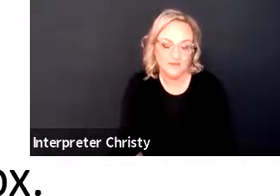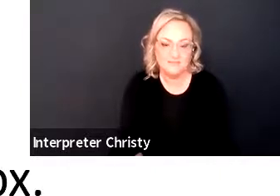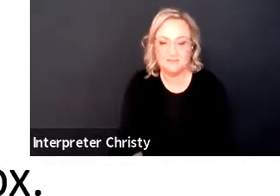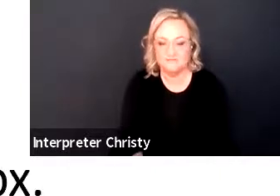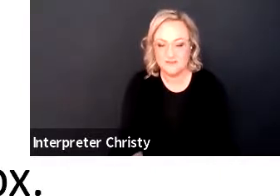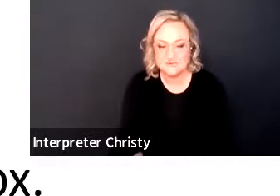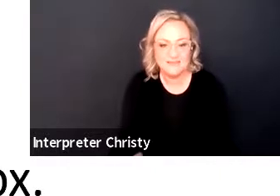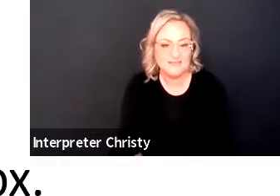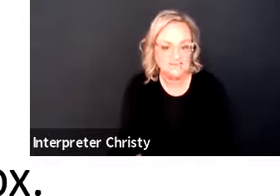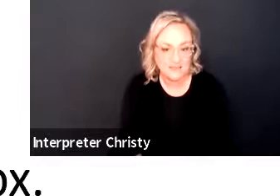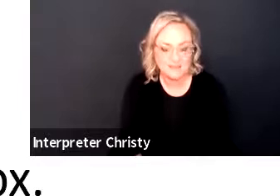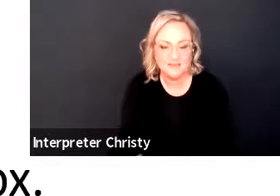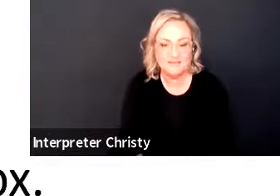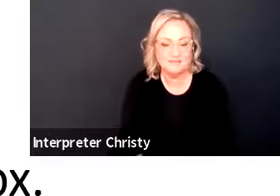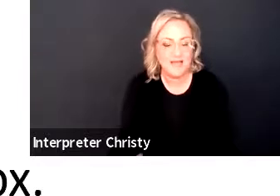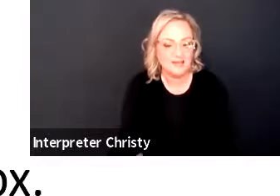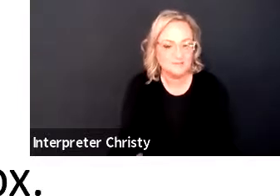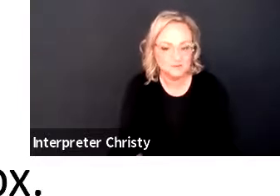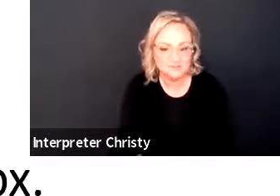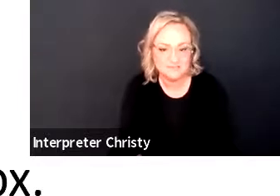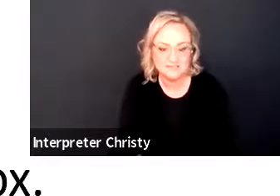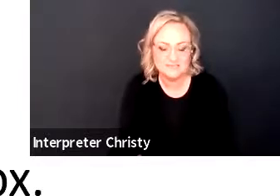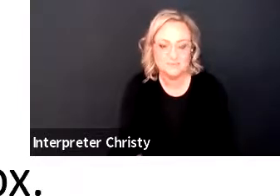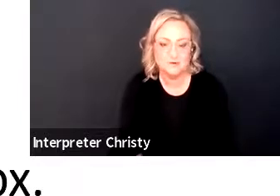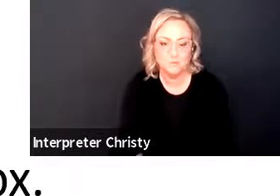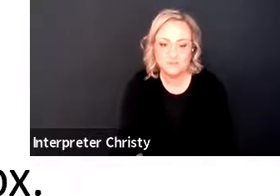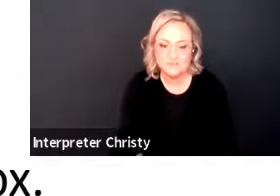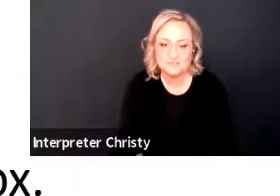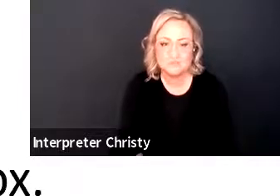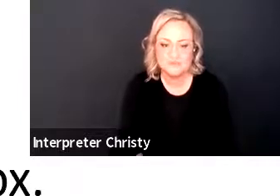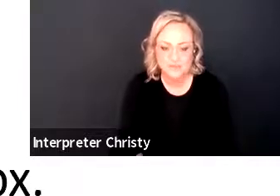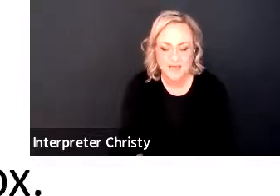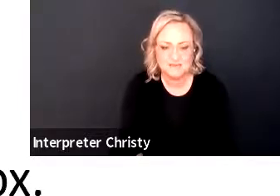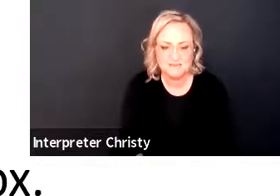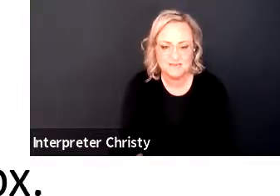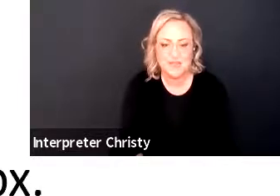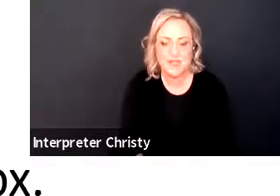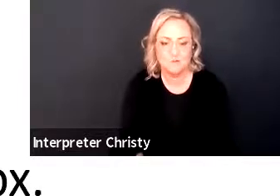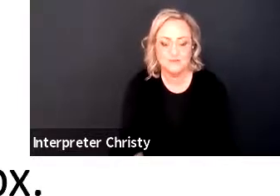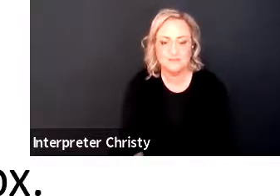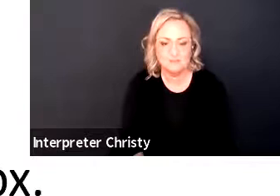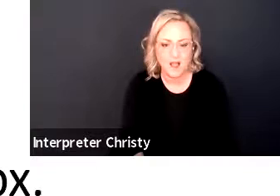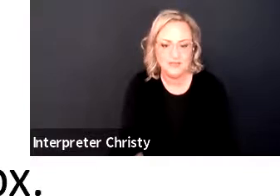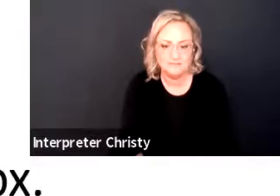Interpreter Christy : I think funding and timing and lack of services really do impact, how we can thrive.